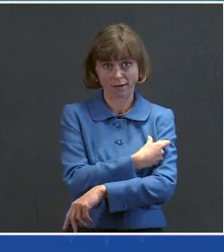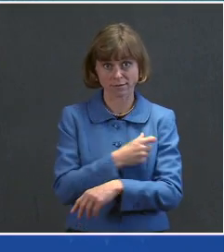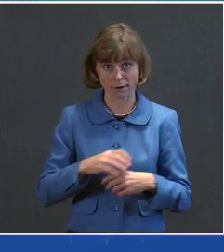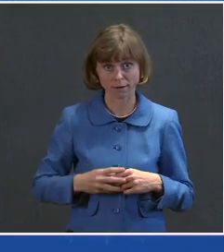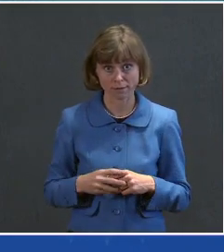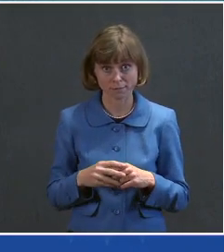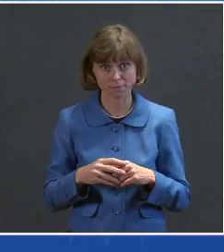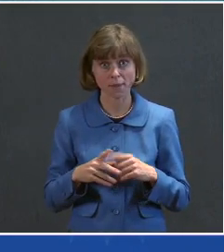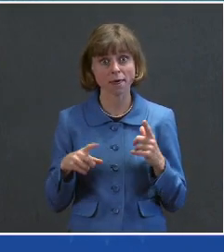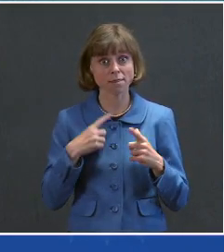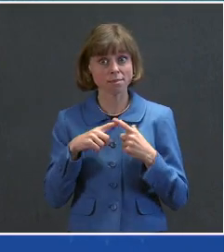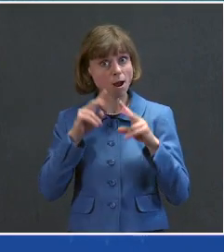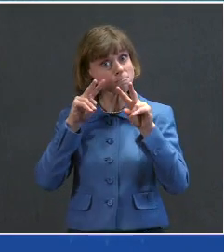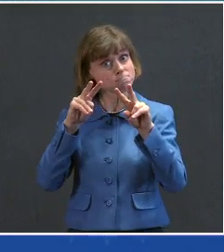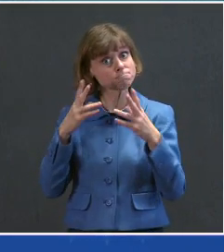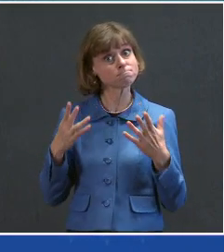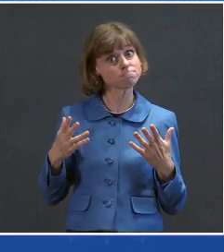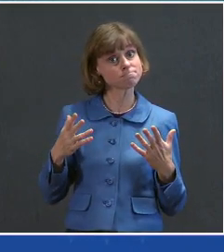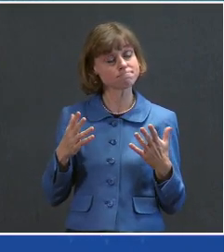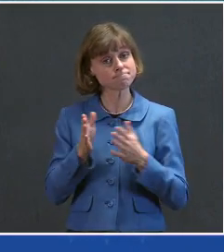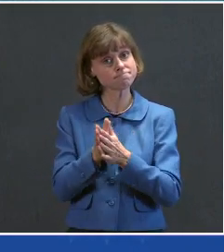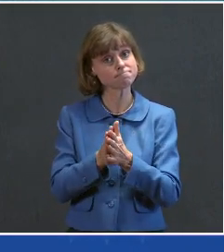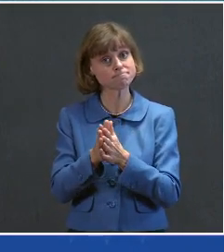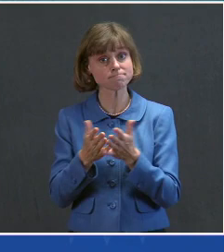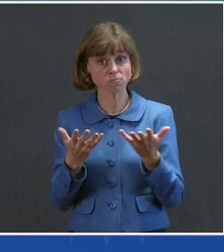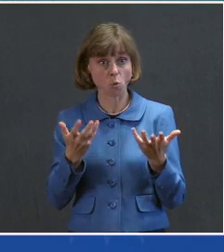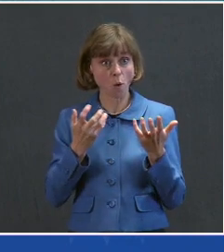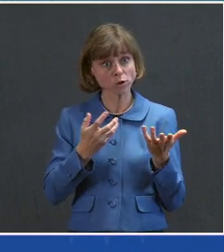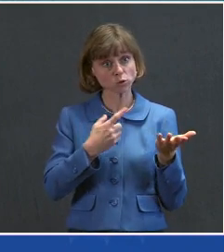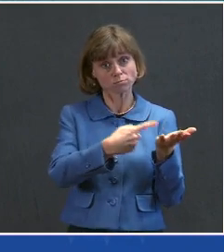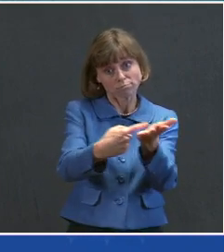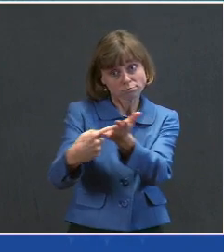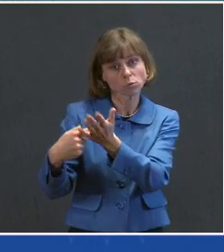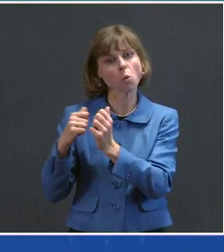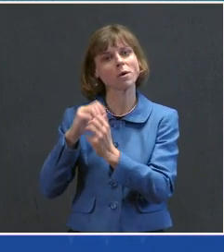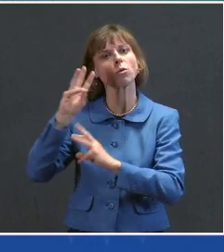and continuing to engage with, and contributing to the global community's efforts to do that.